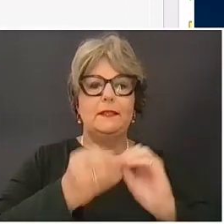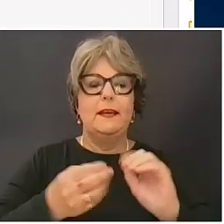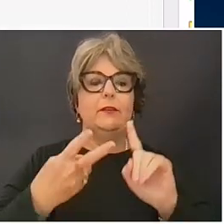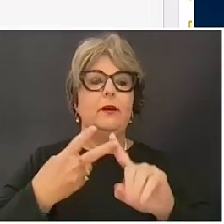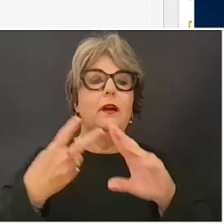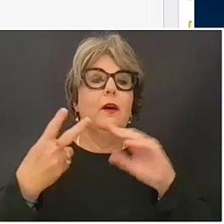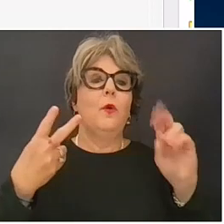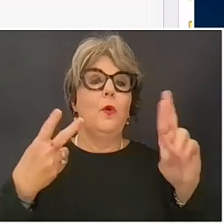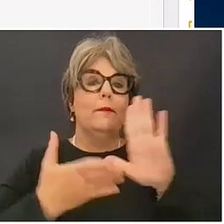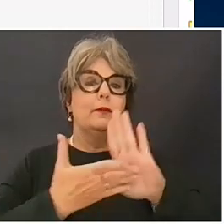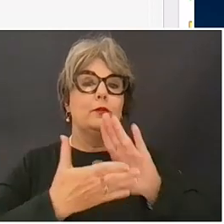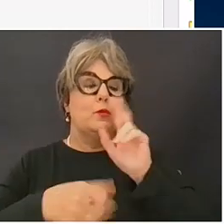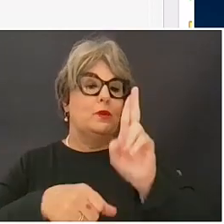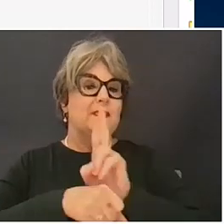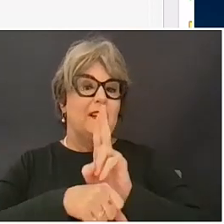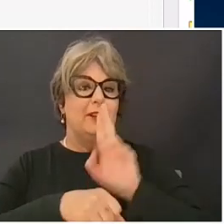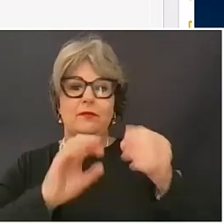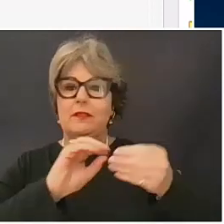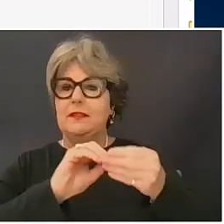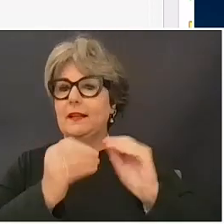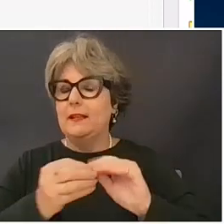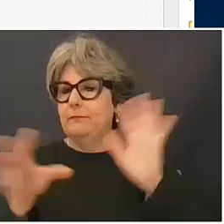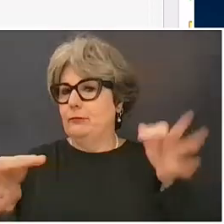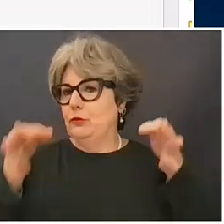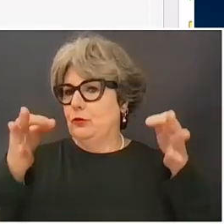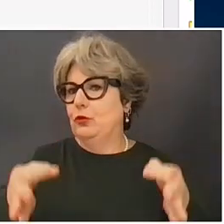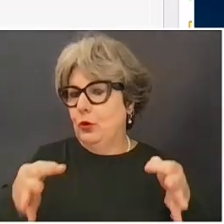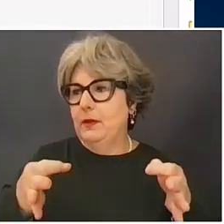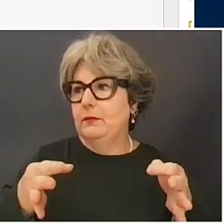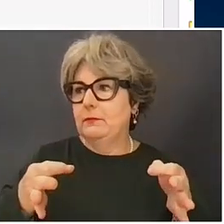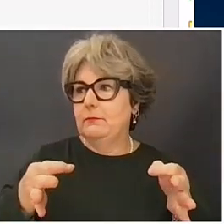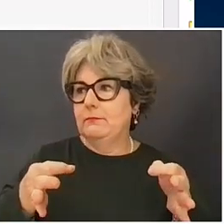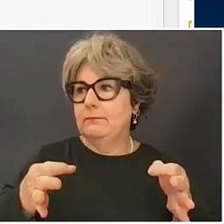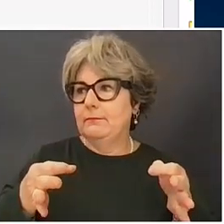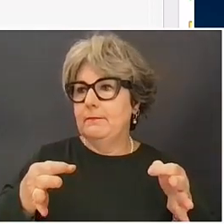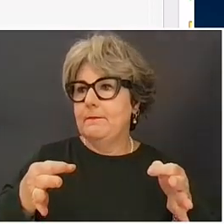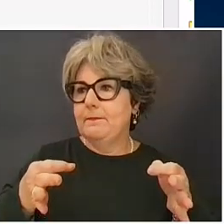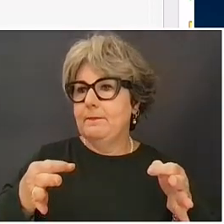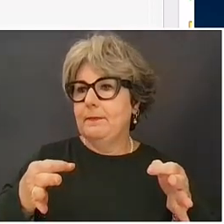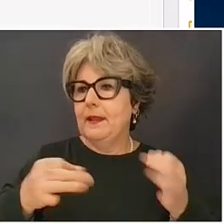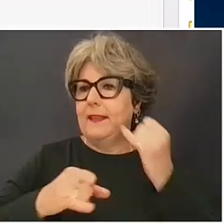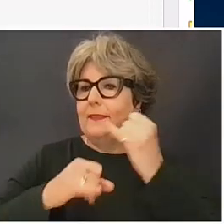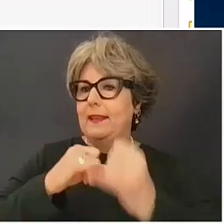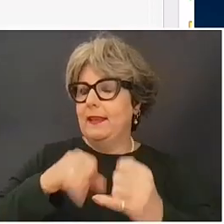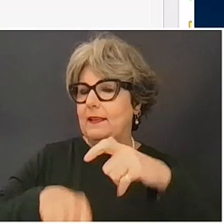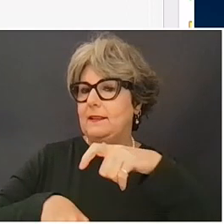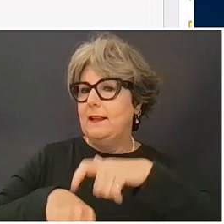not using that, a determination of at the end of the period what the student was